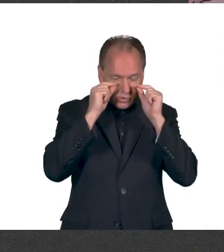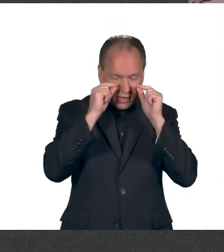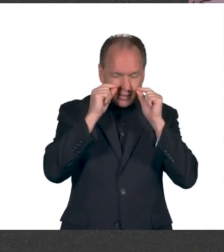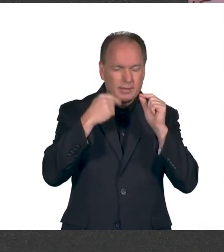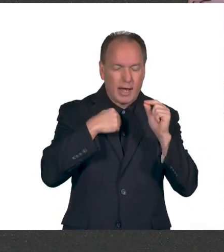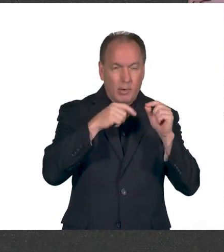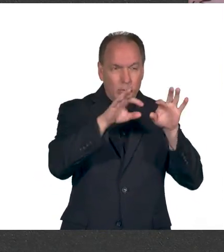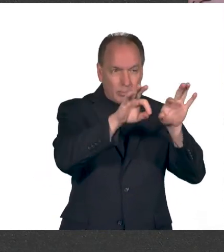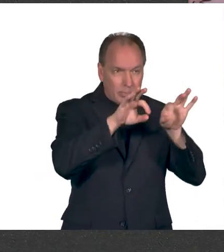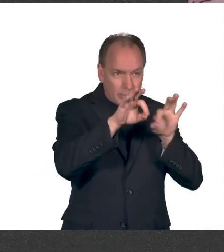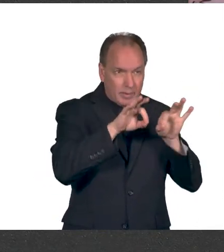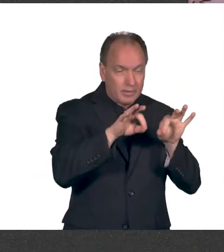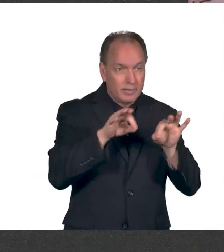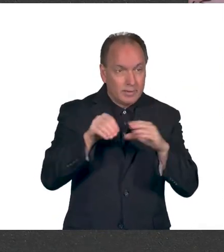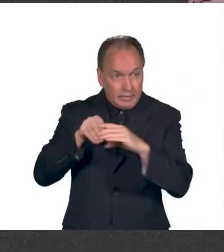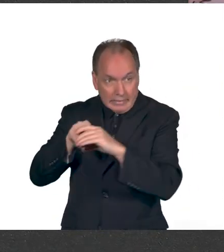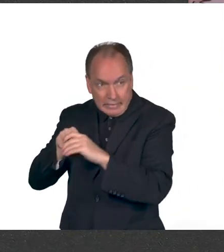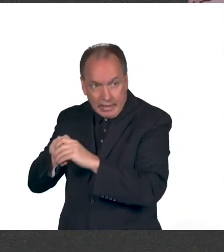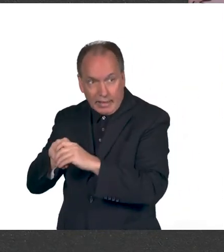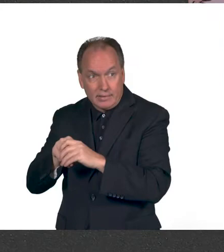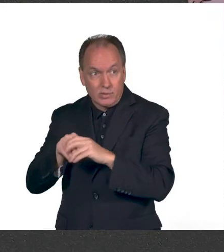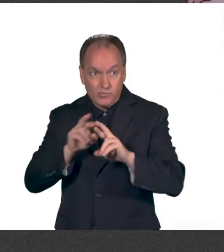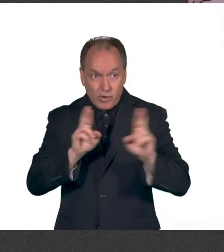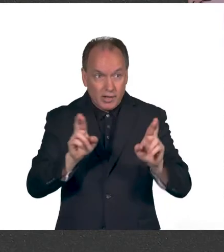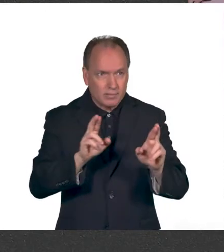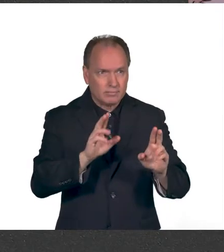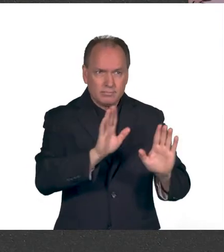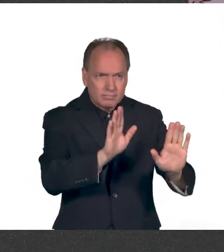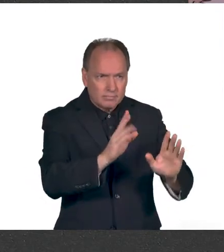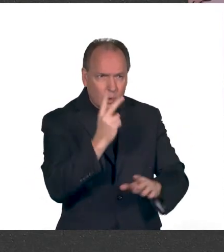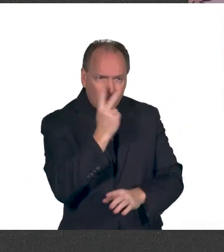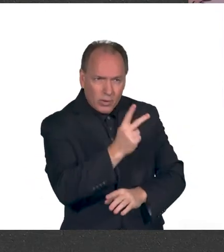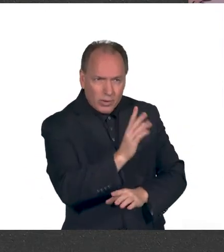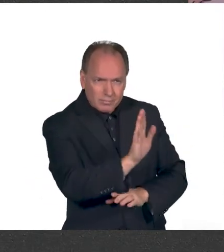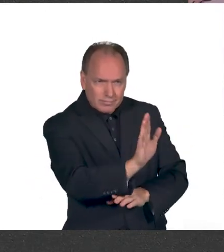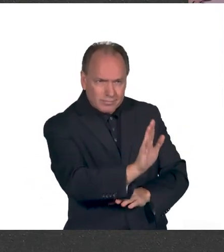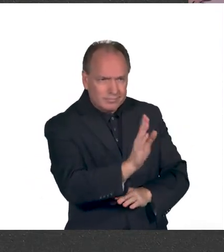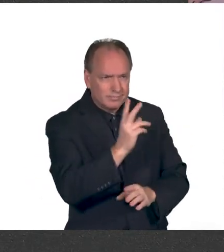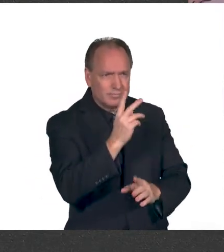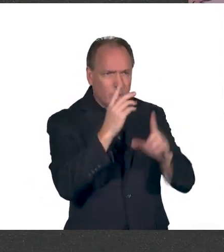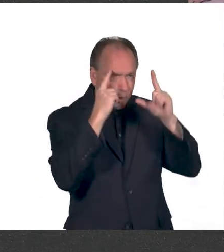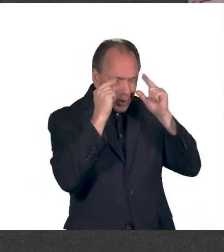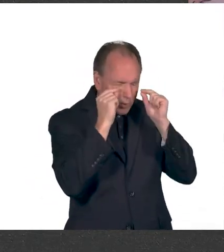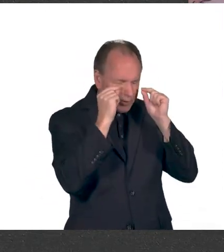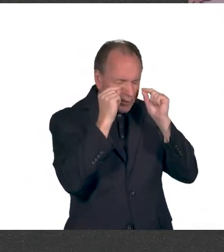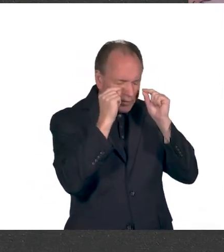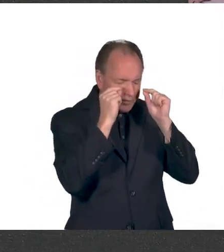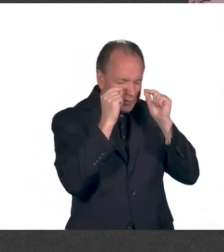while I take some friends off and put them in the cave? Don't look, don't look ready?